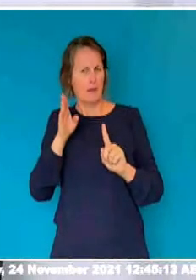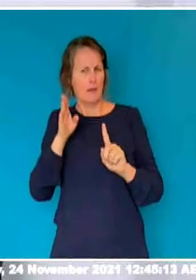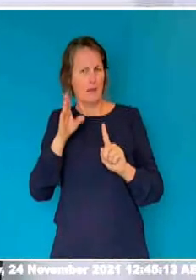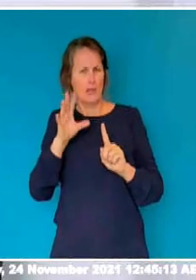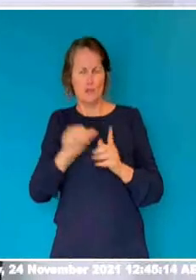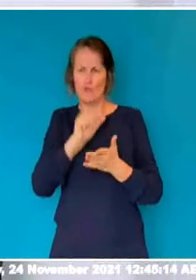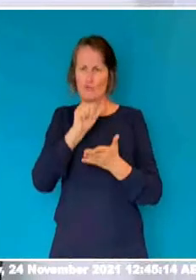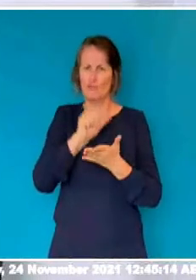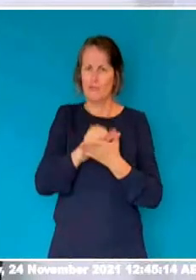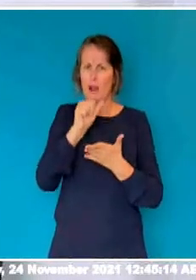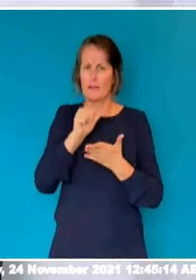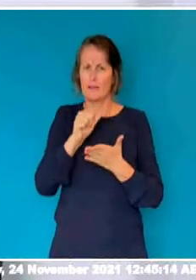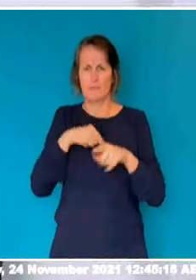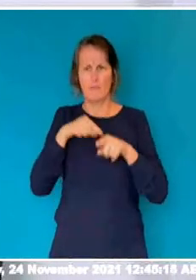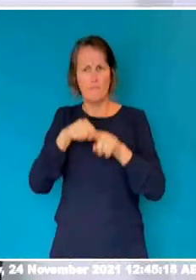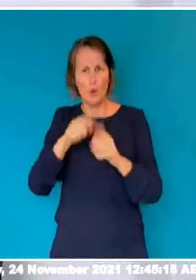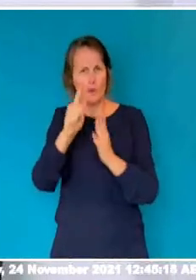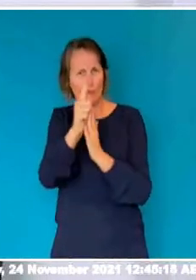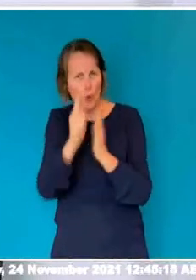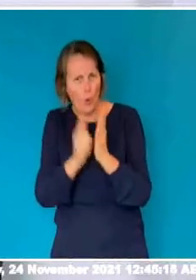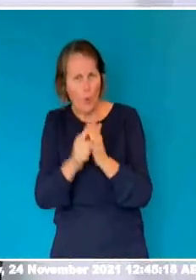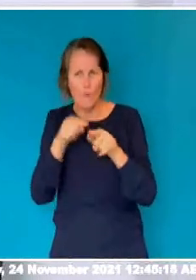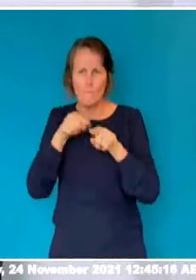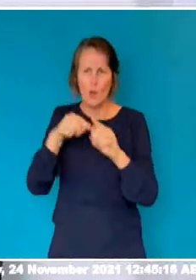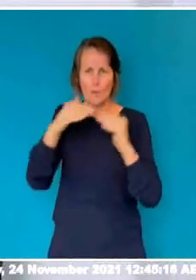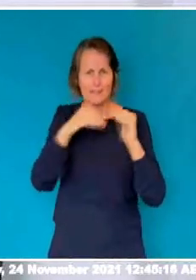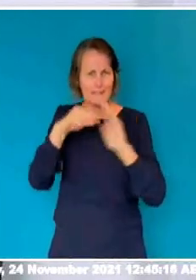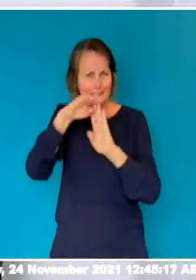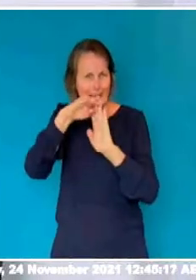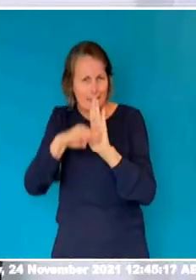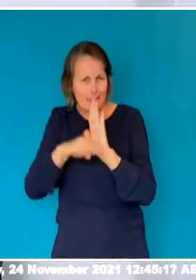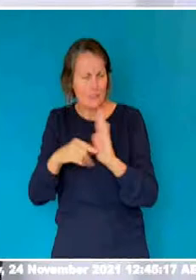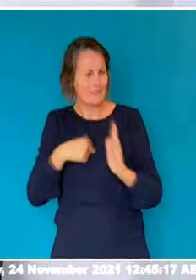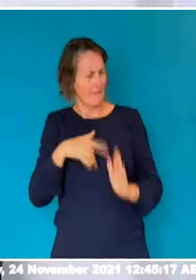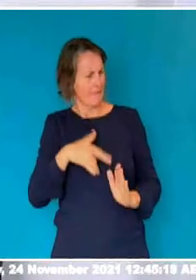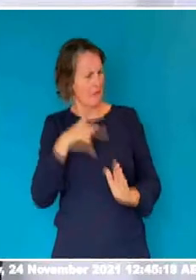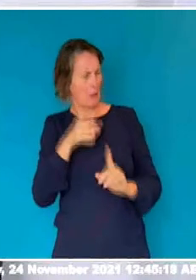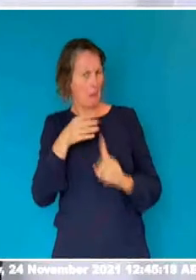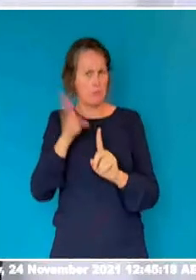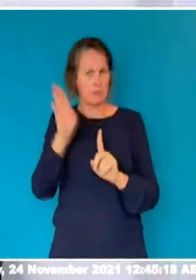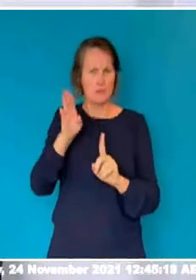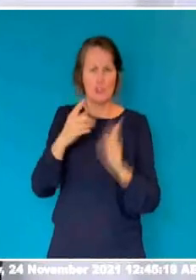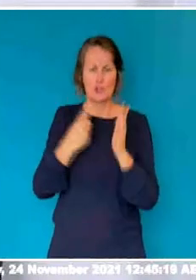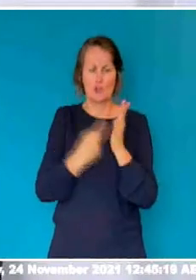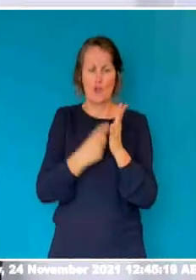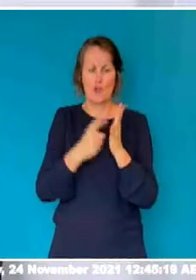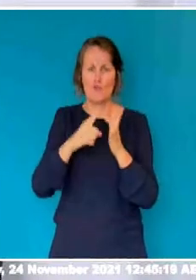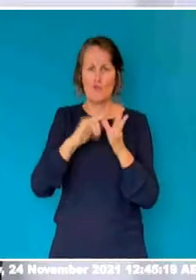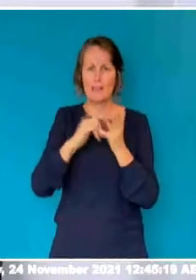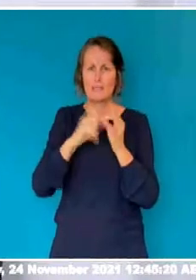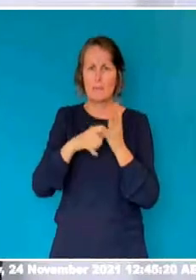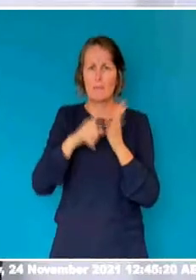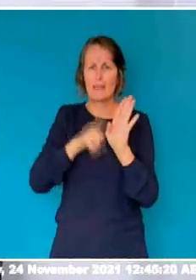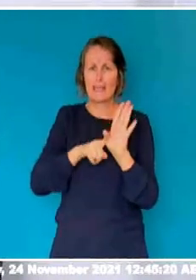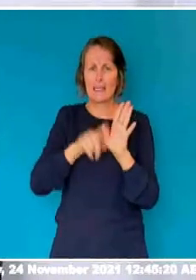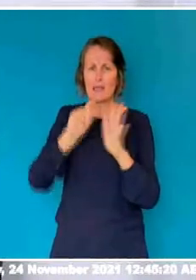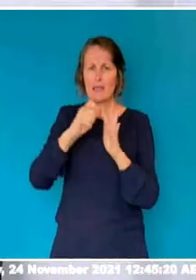Do you see that in your statement? MR AIKMAN: Yes, I do. Do you accept that â€˜reasonably practicableâ€™ is not the test in the relevant